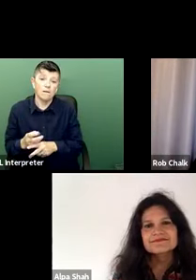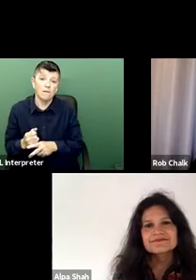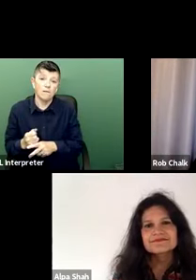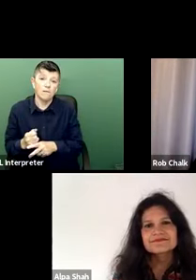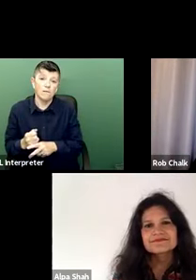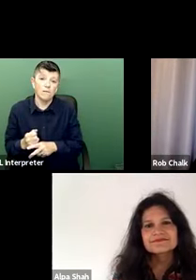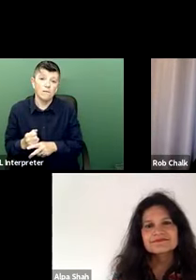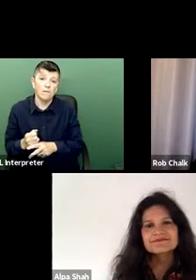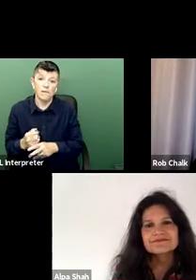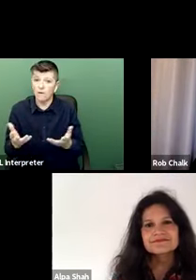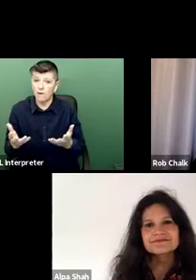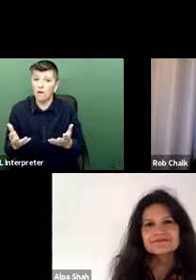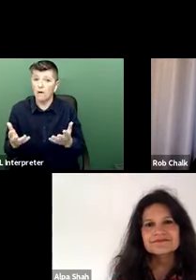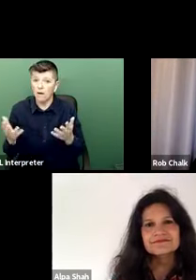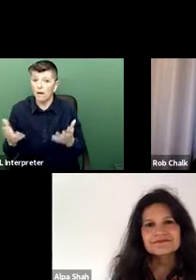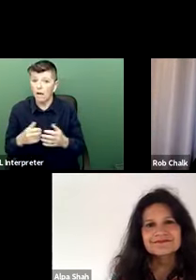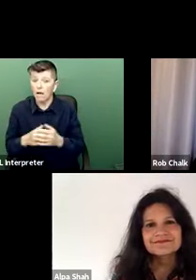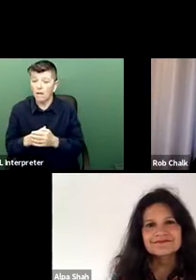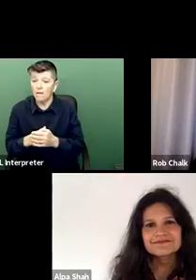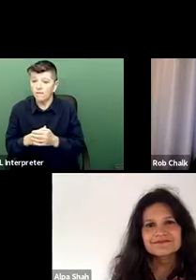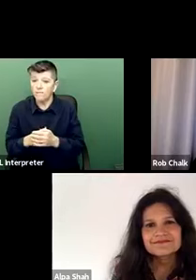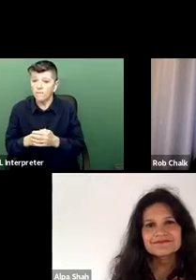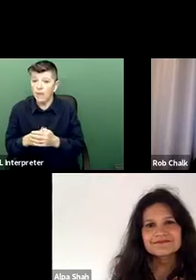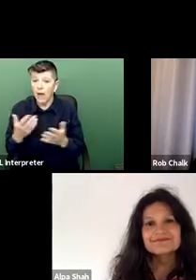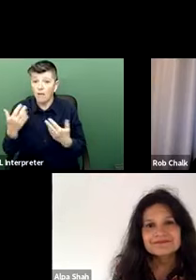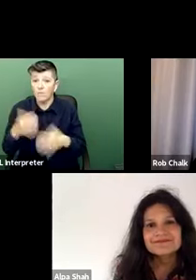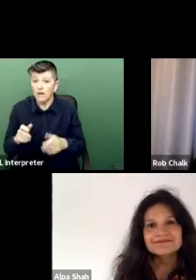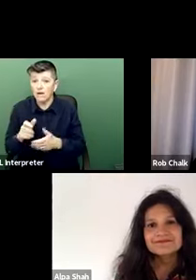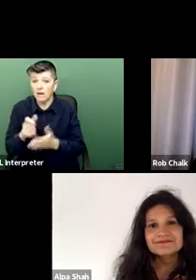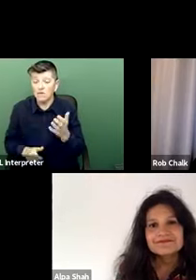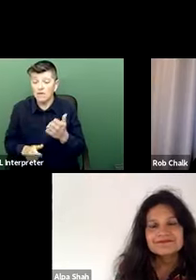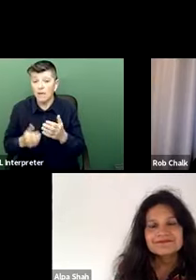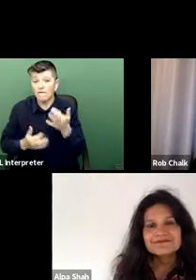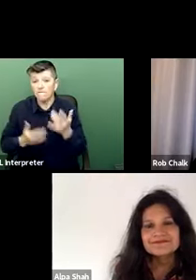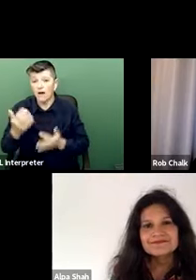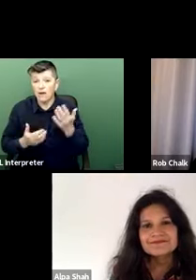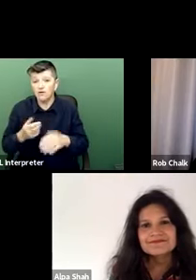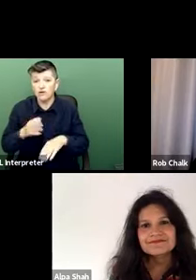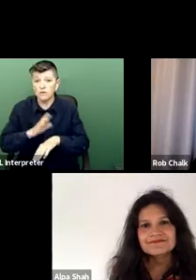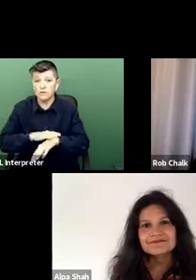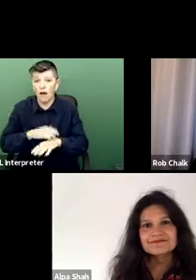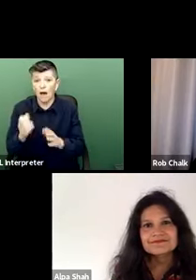Why not. He can start it as much ash I can so I